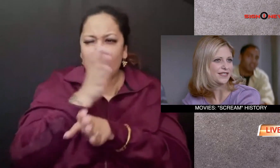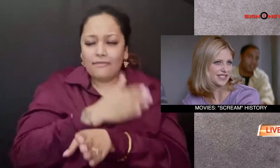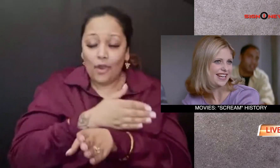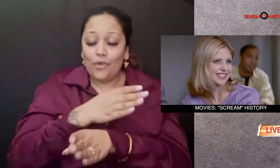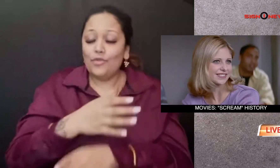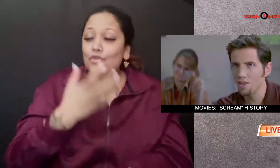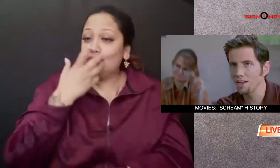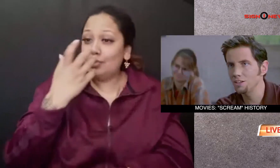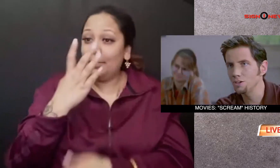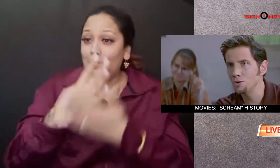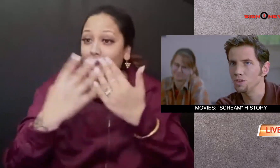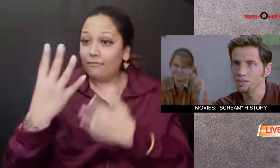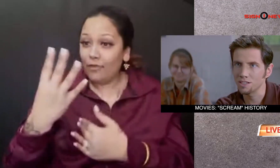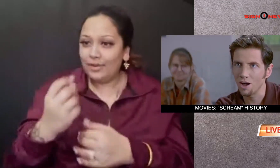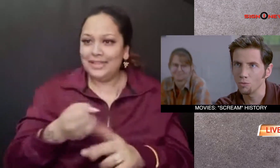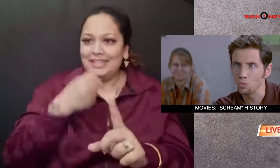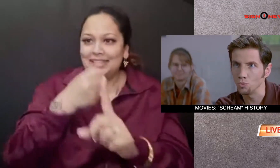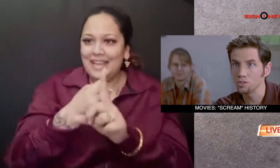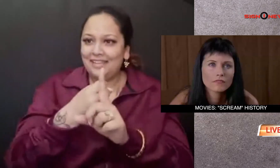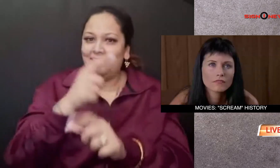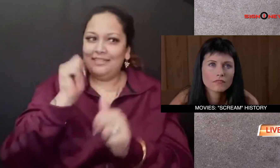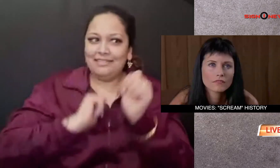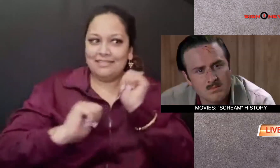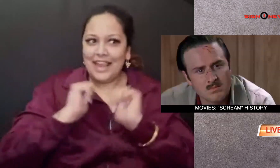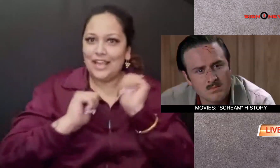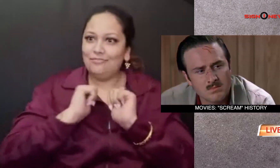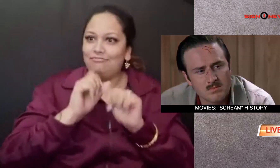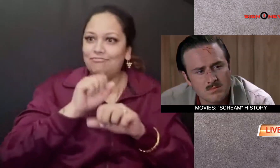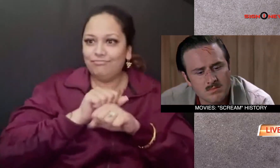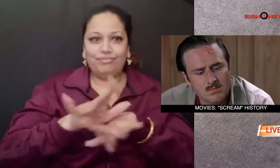11 years went by before Scream 4 hit theaters in 2011.